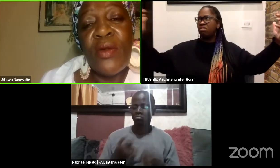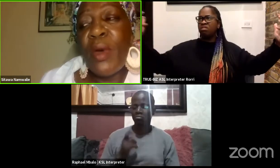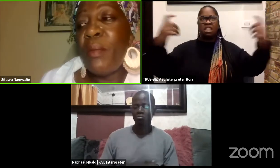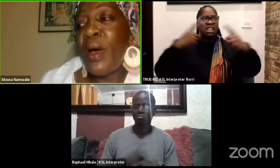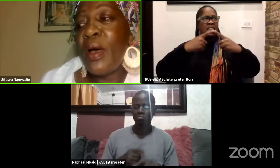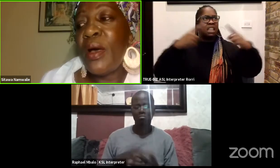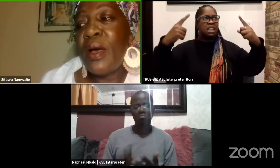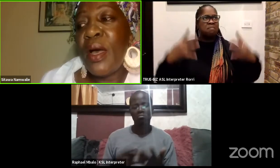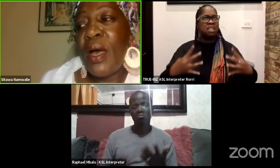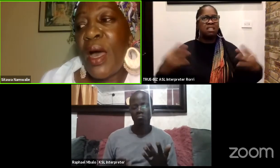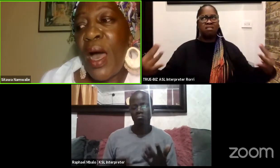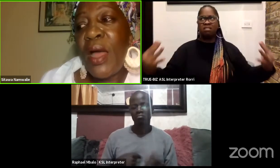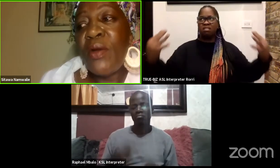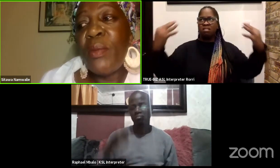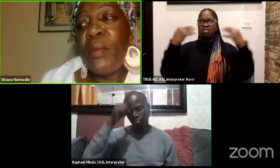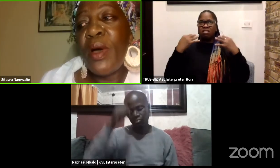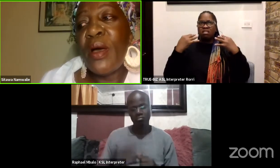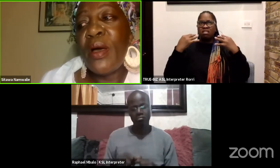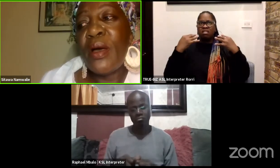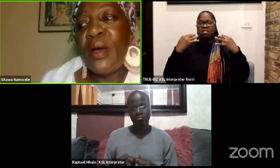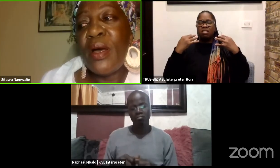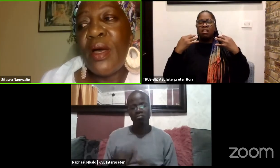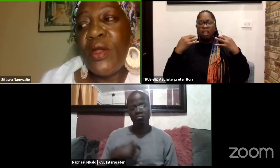I remember.